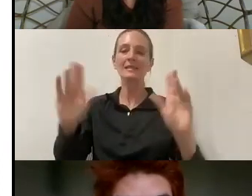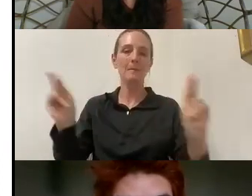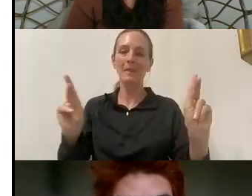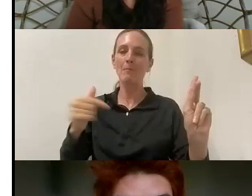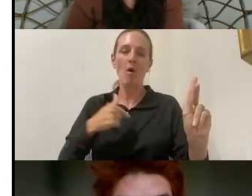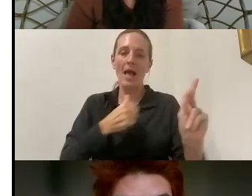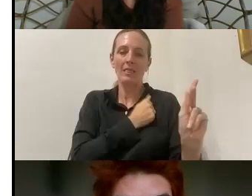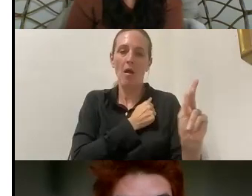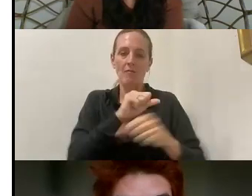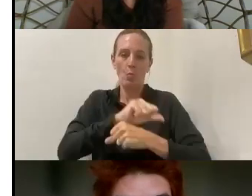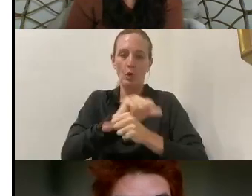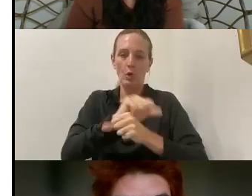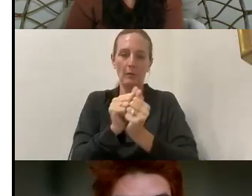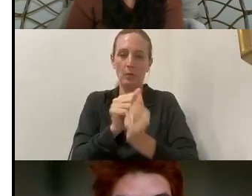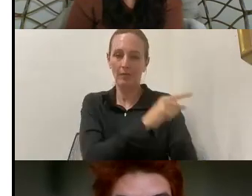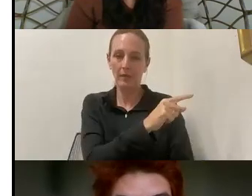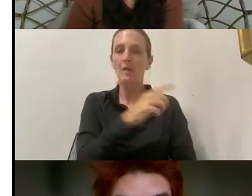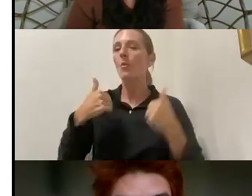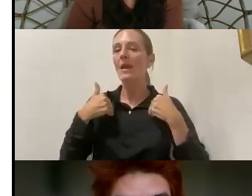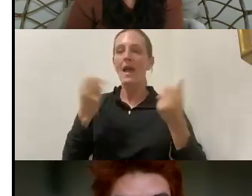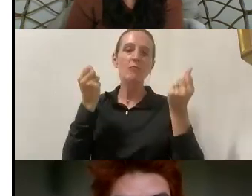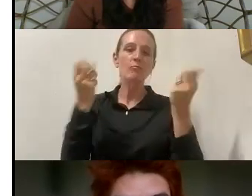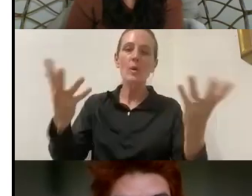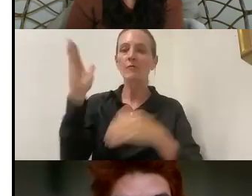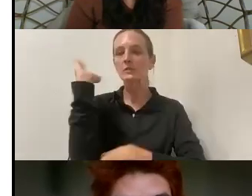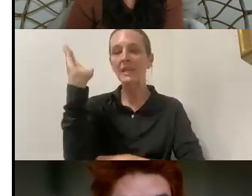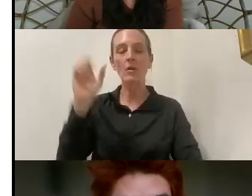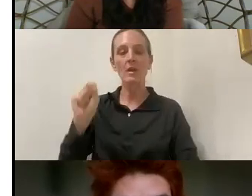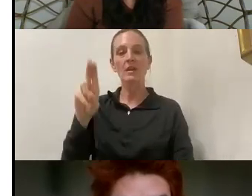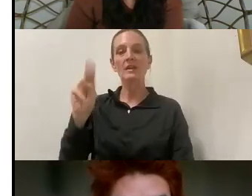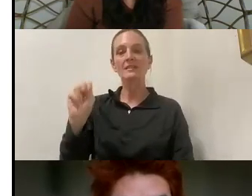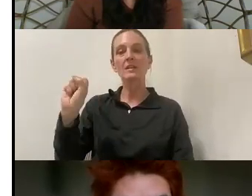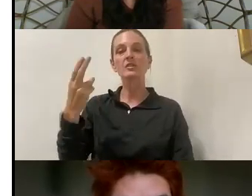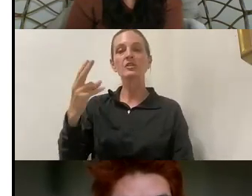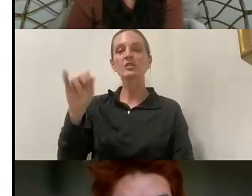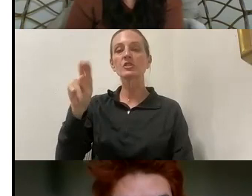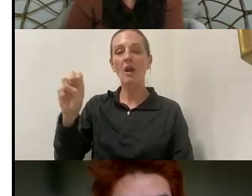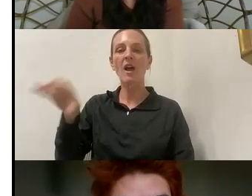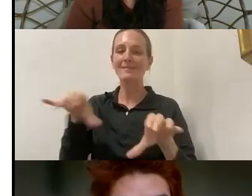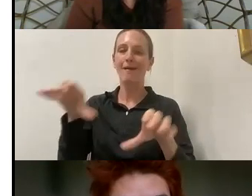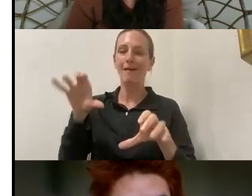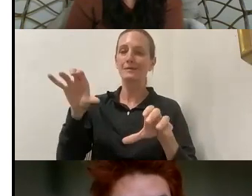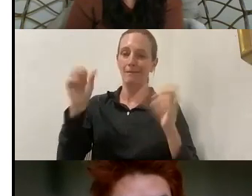We have a lot of good public speakers like Sunshine, who does a lot of work. We have great tech work with Patashi.